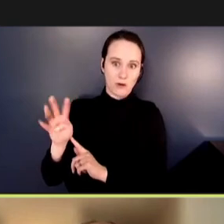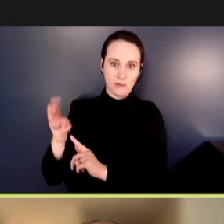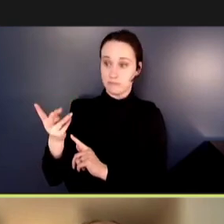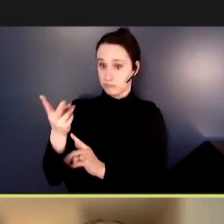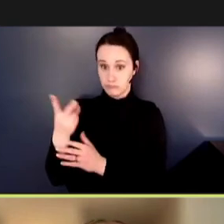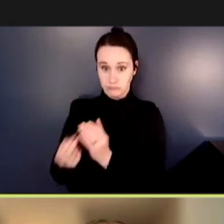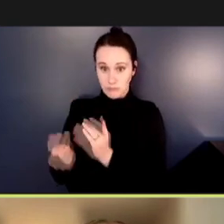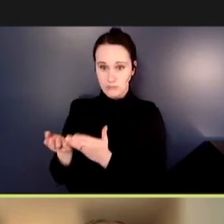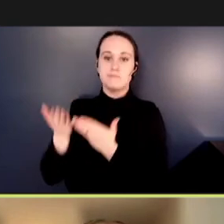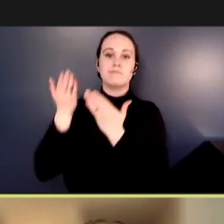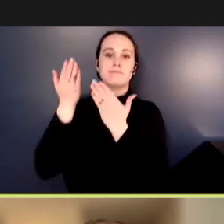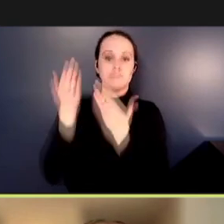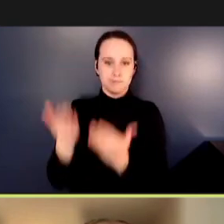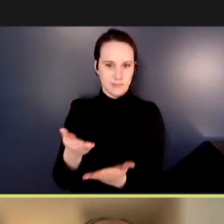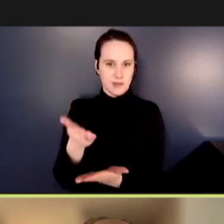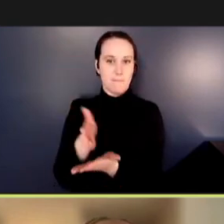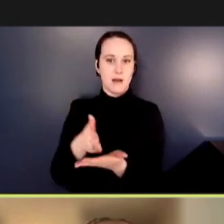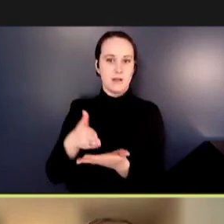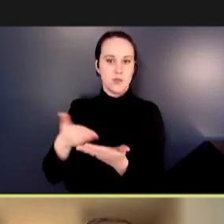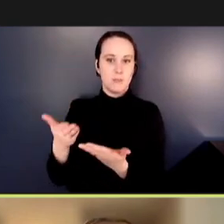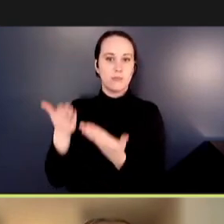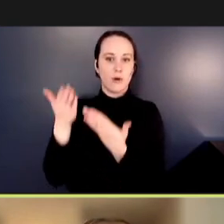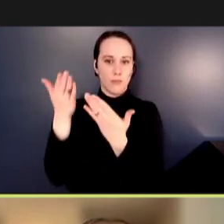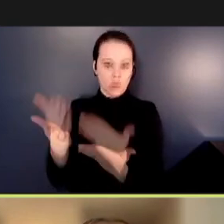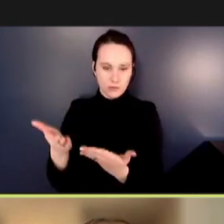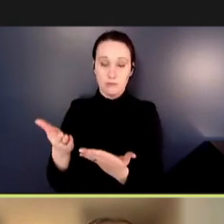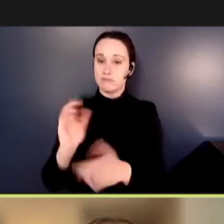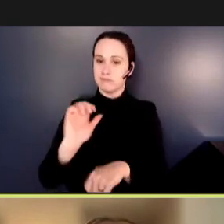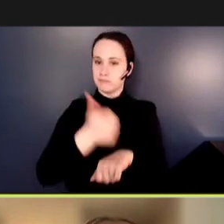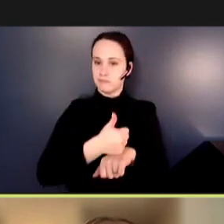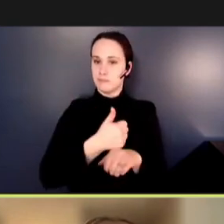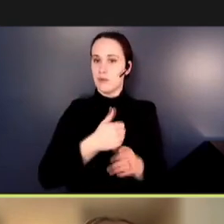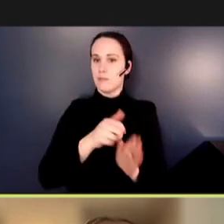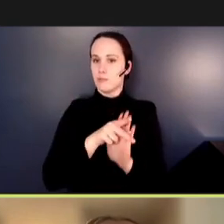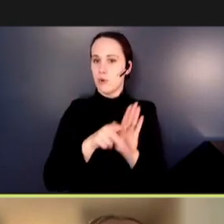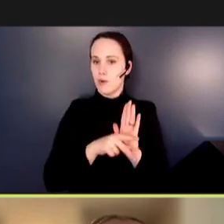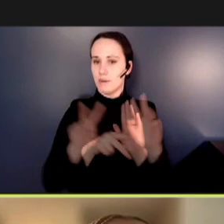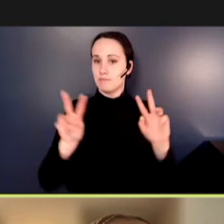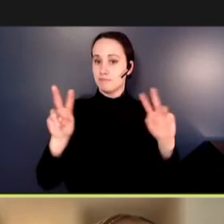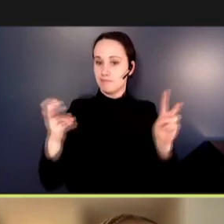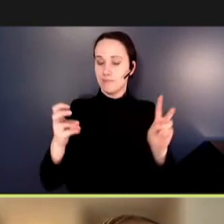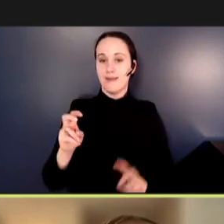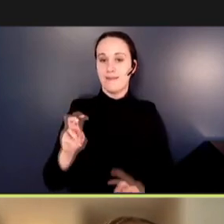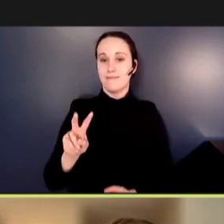a -- implementing a program called Vaccine for Adults, which would be modeled after Vaccine